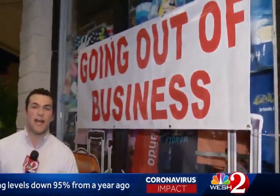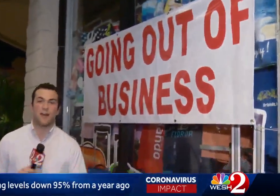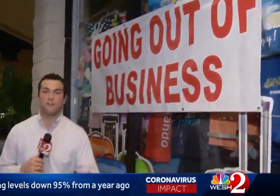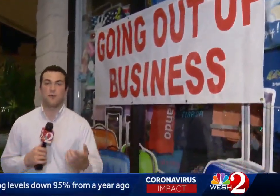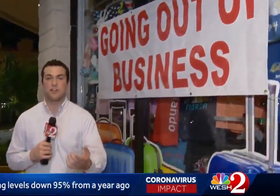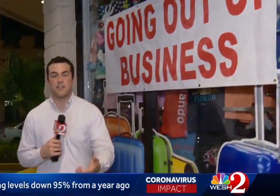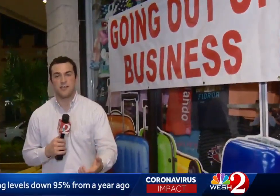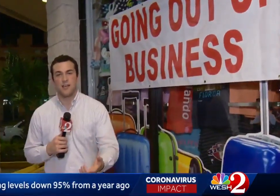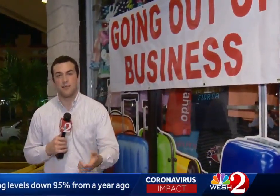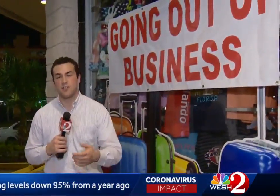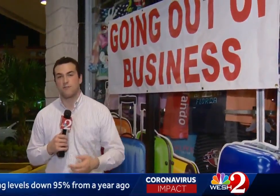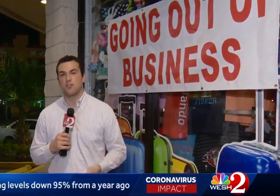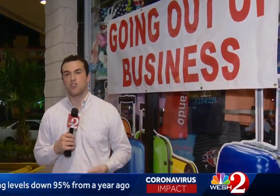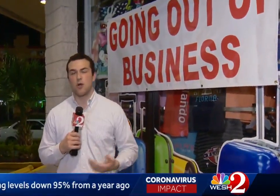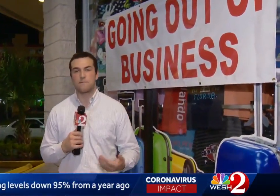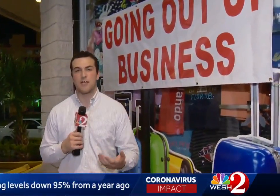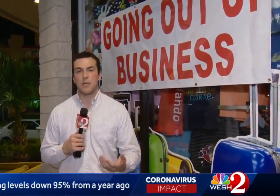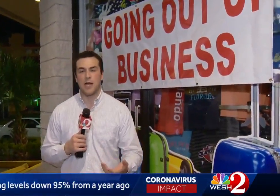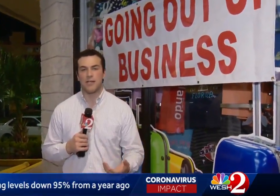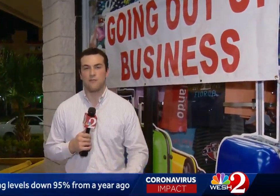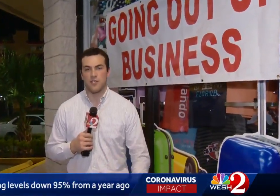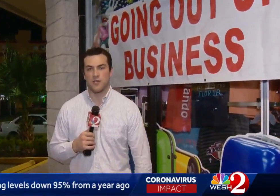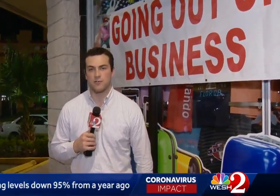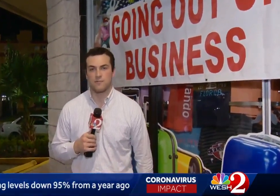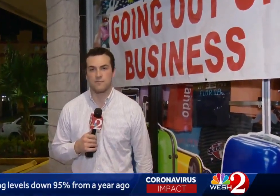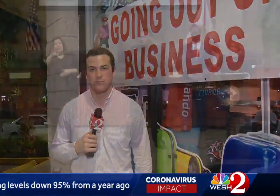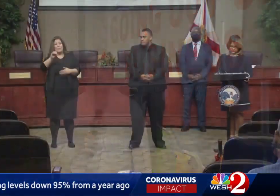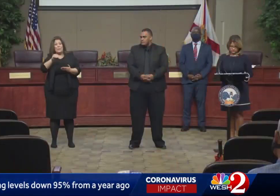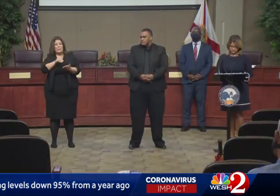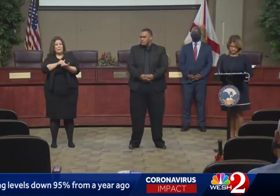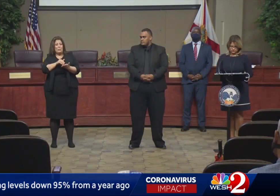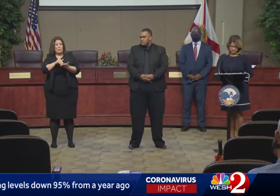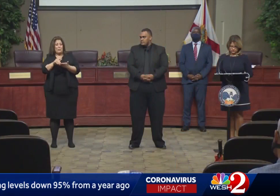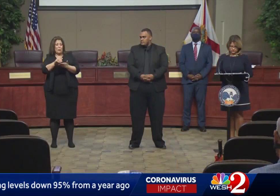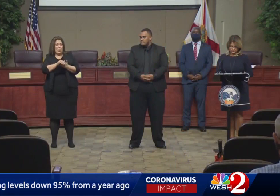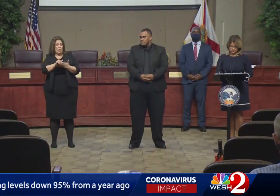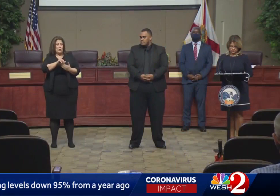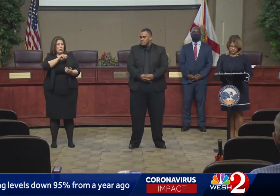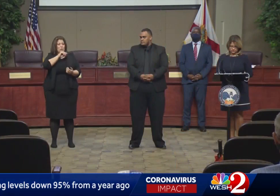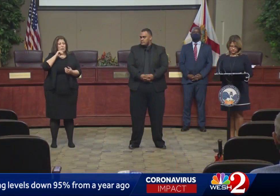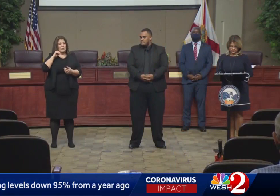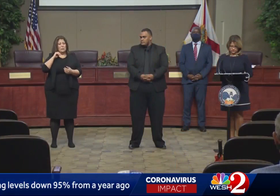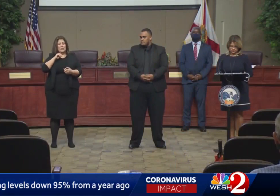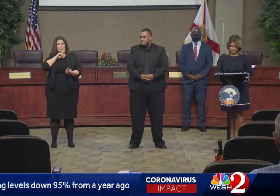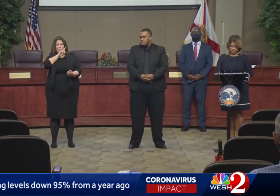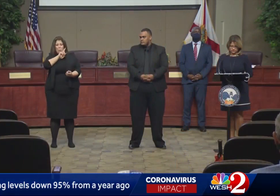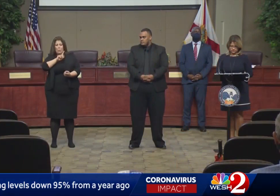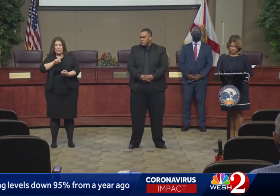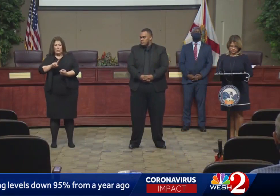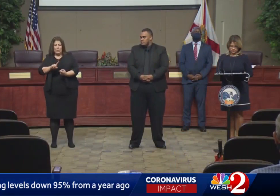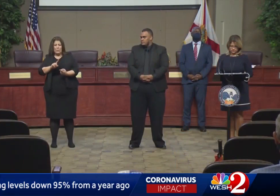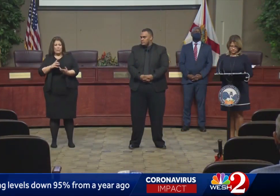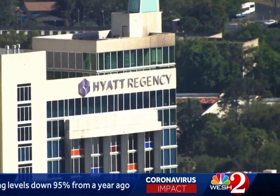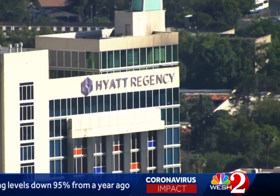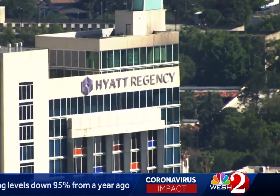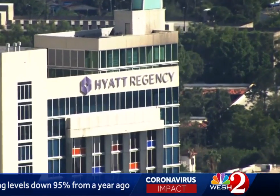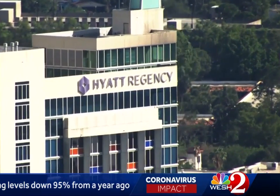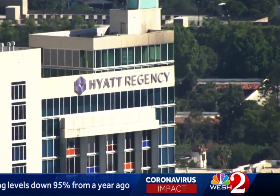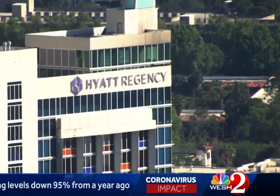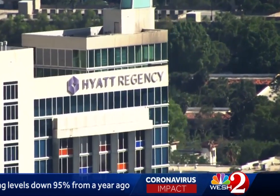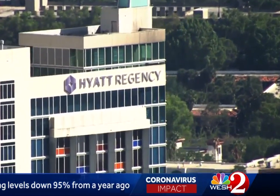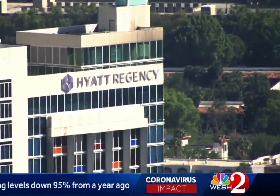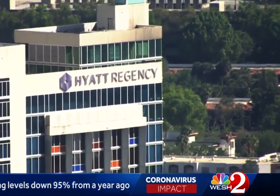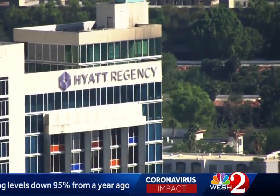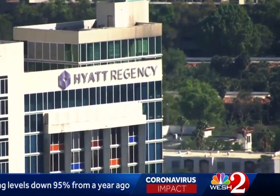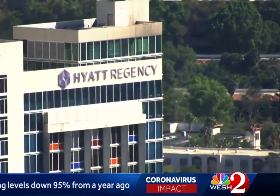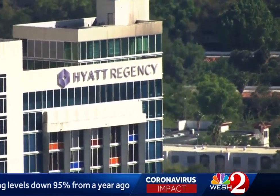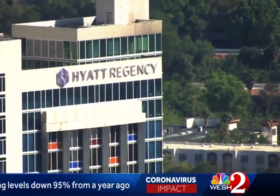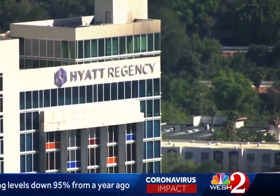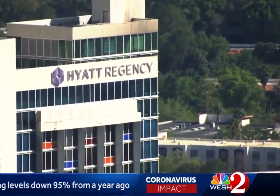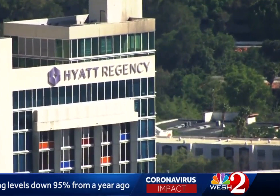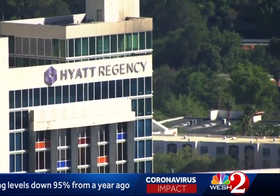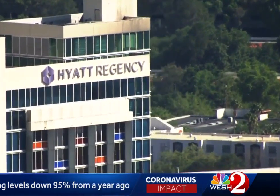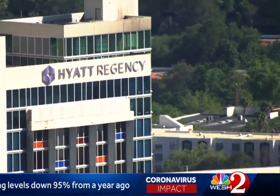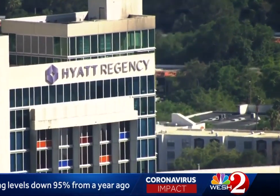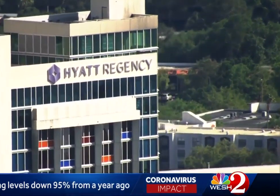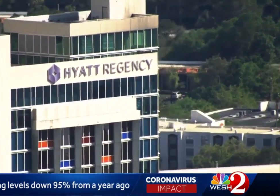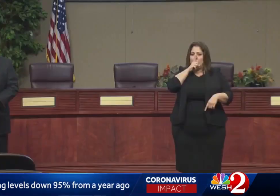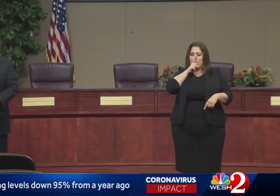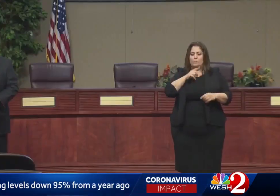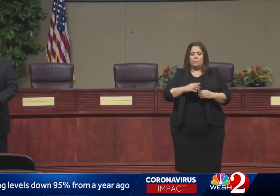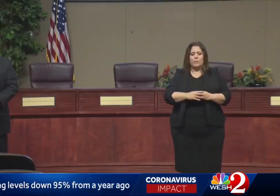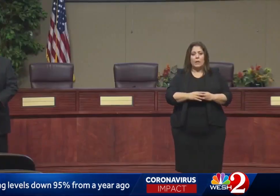OWNERS ARE PACKING UP THE PLACE WITH BOXES AND ASSIGNS OUTSIDE SHOW THIS PLACE MIGHT BE GOING OUT OF BUSINESS BECAUSE OF A SHORT DECLINE IN VISITORS.